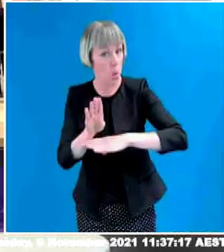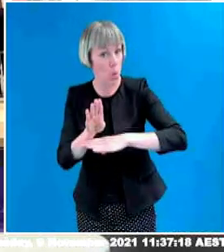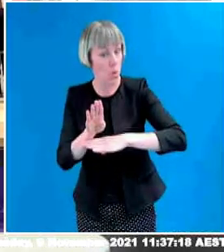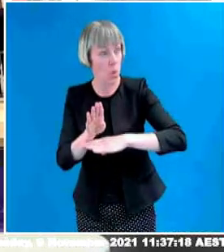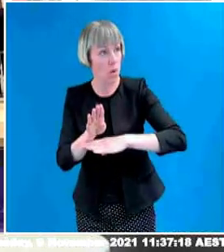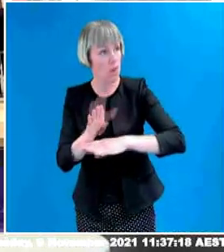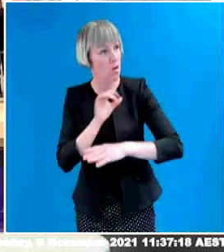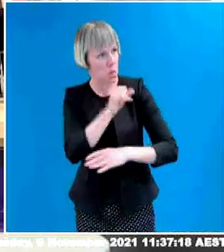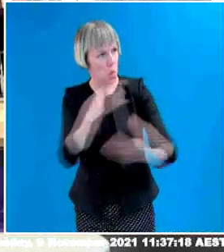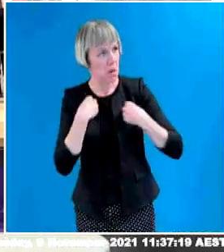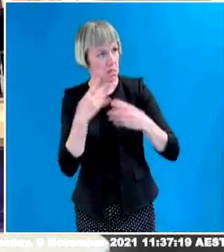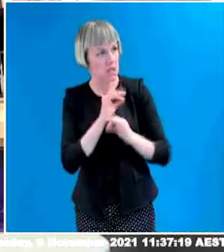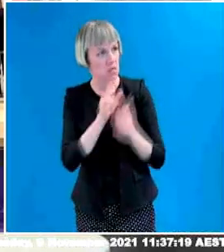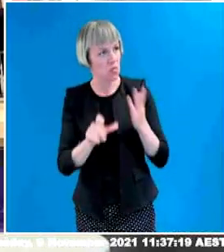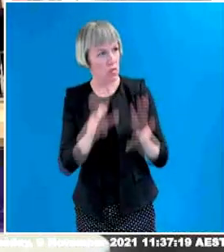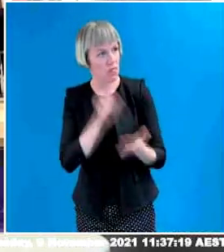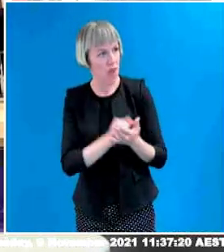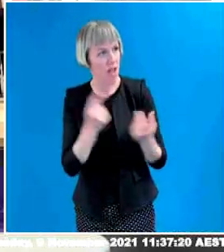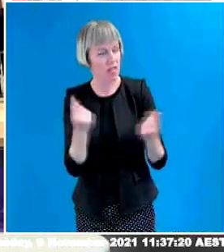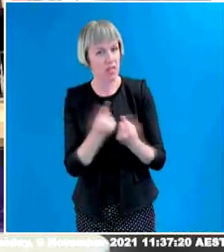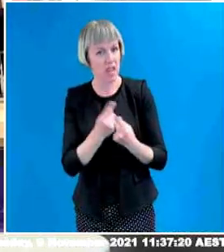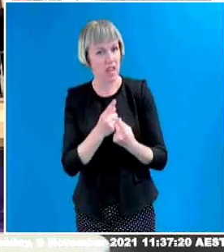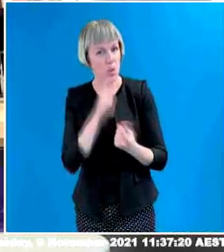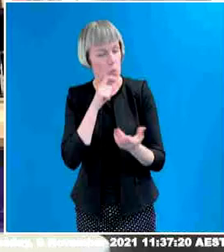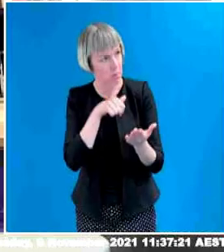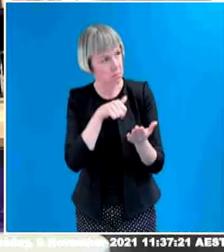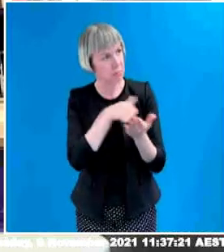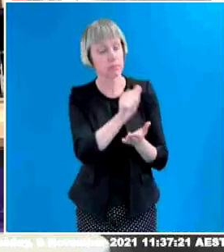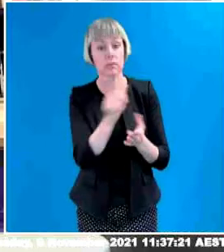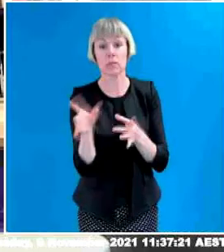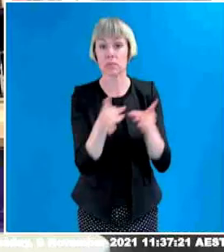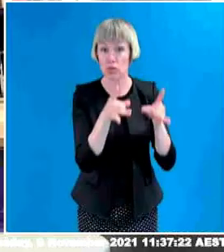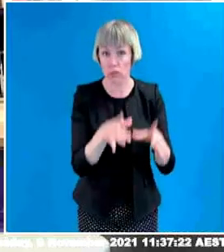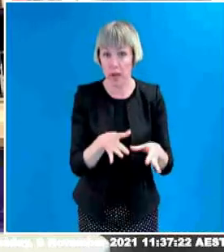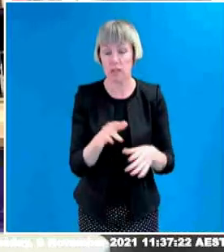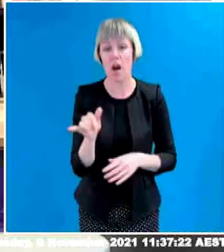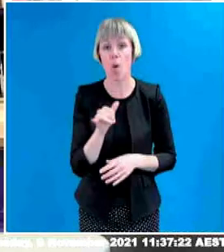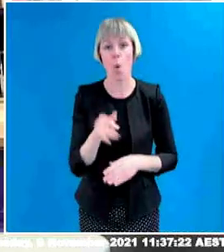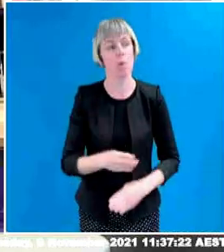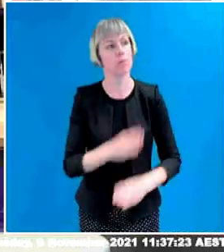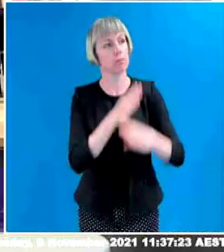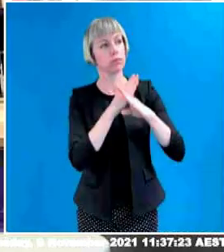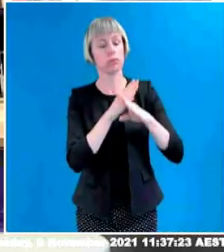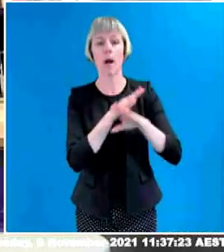and do not do it, might be suspended or barred from being a director for a year.